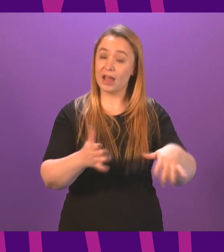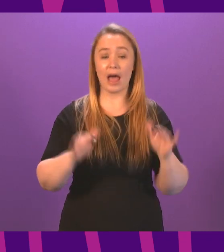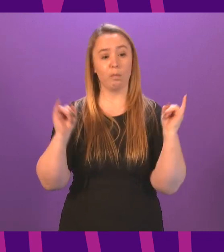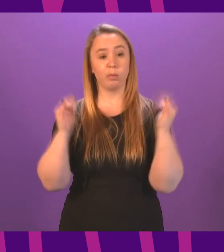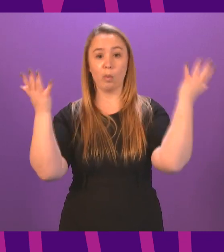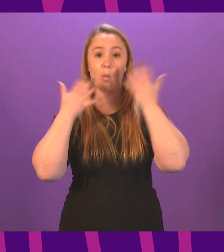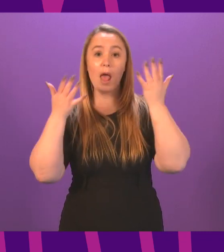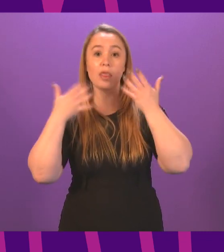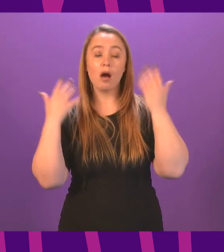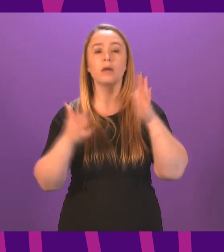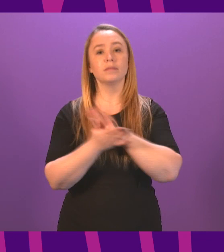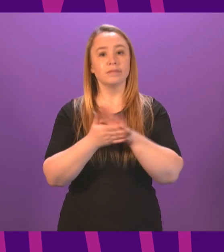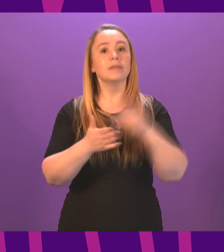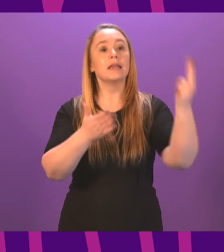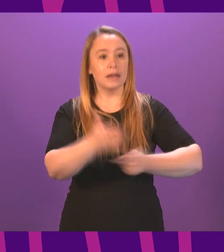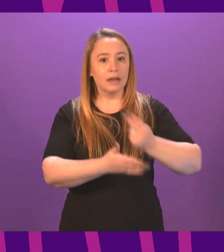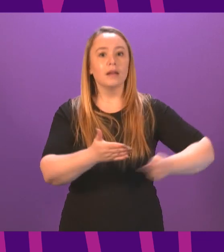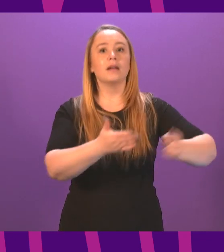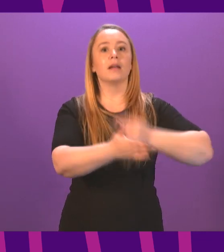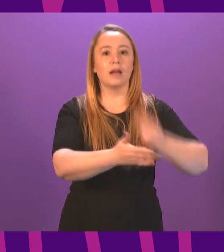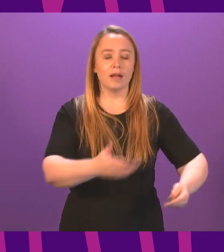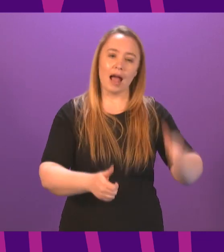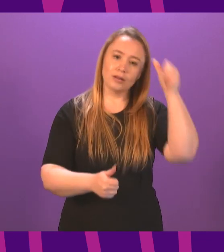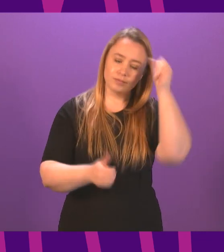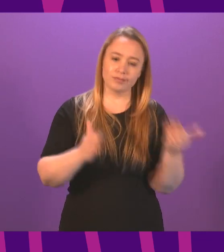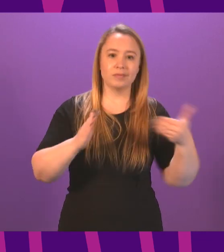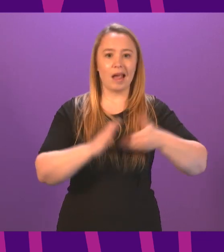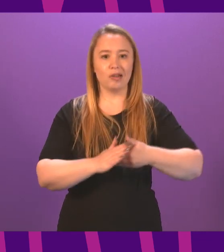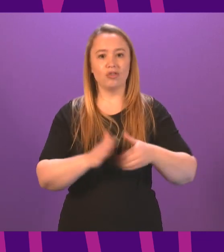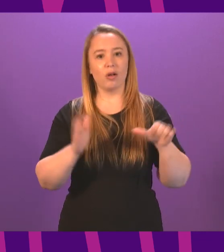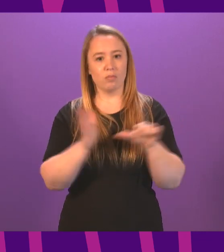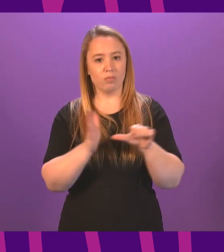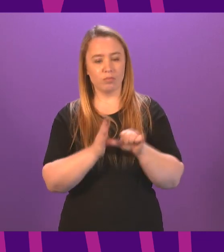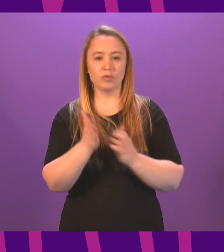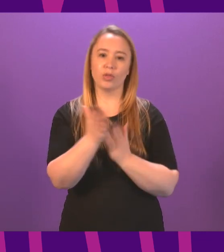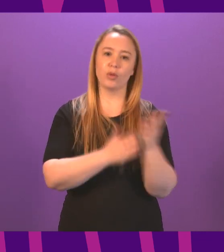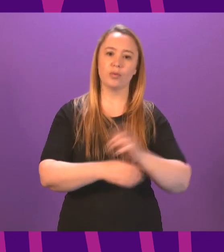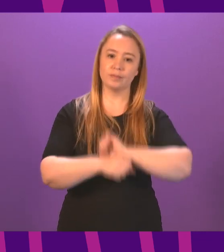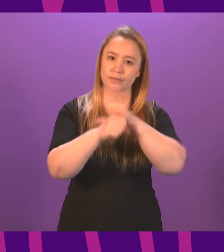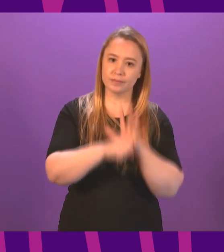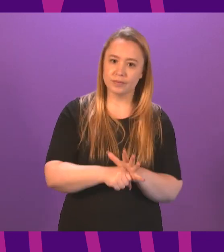this year, with limited services and reduced capacity because of the pandemic.